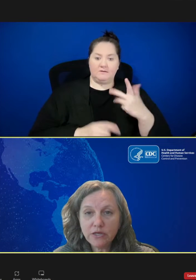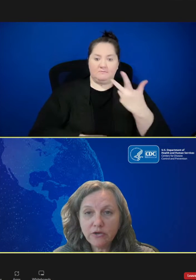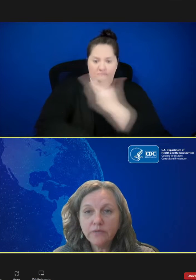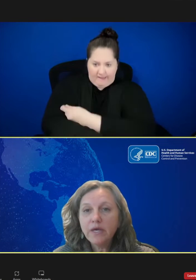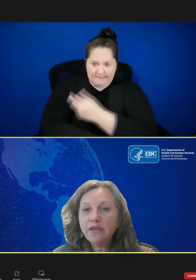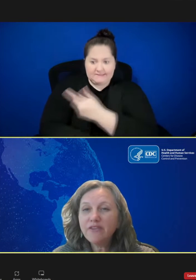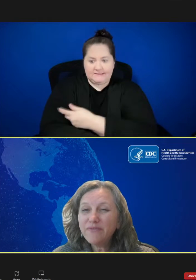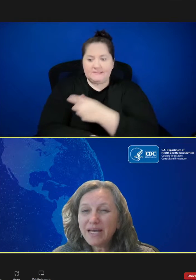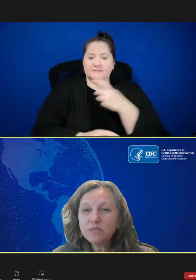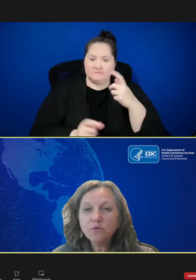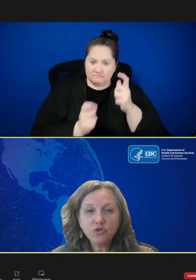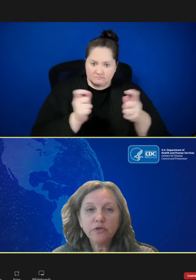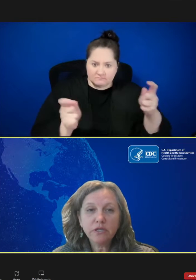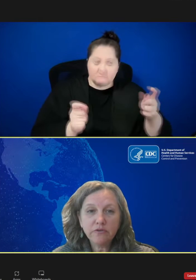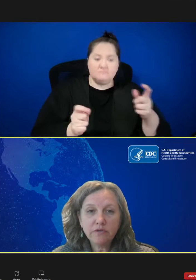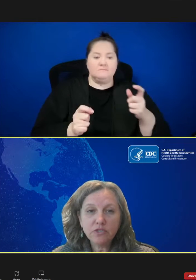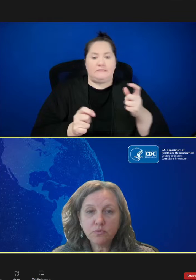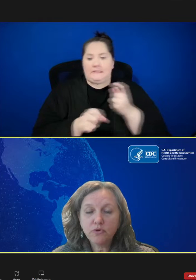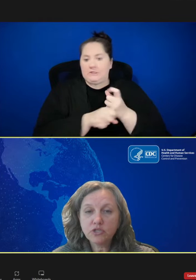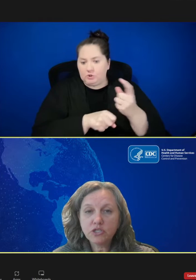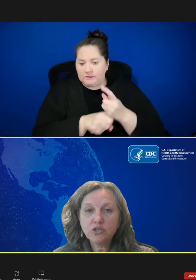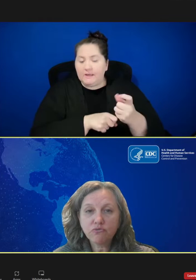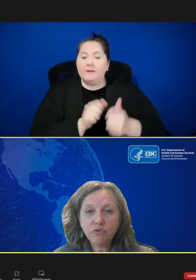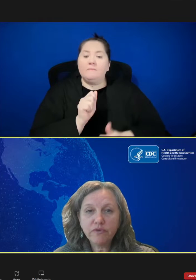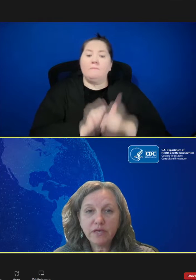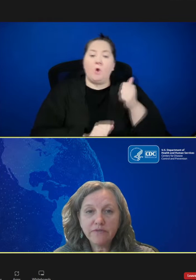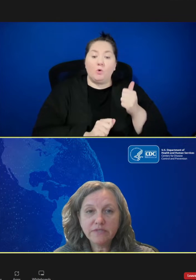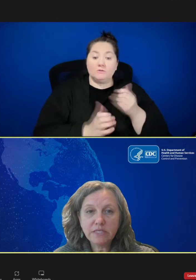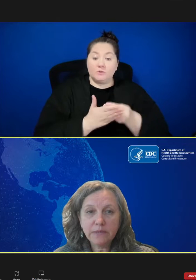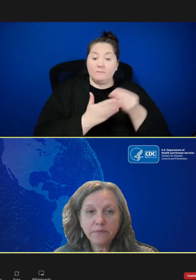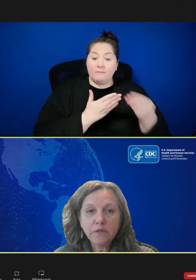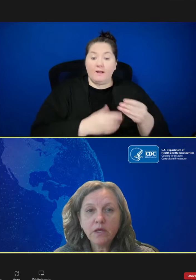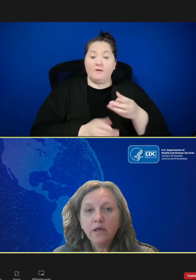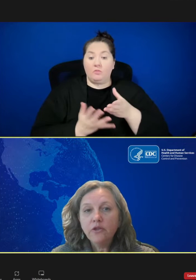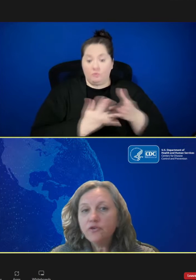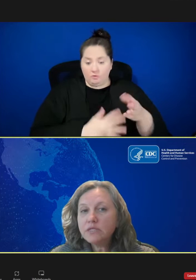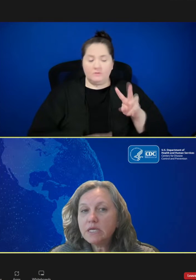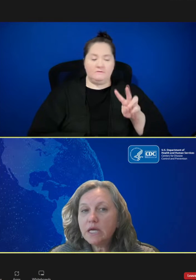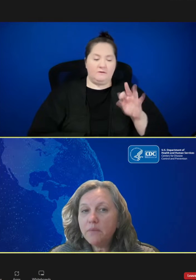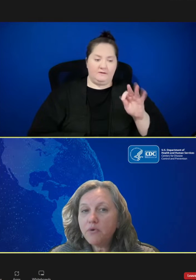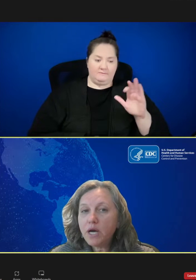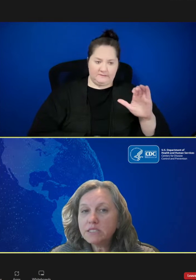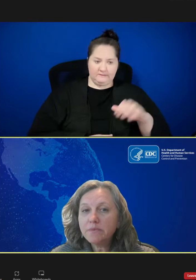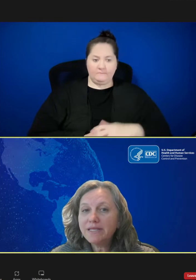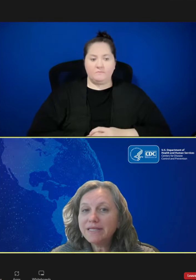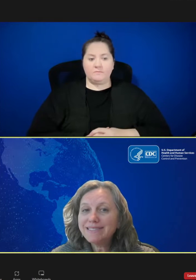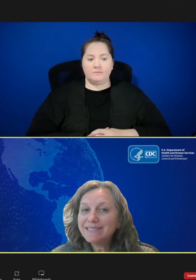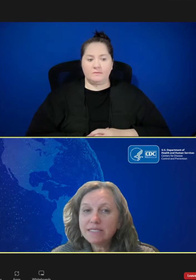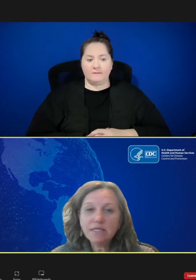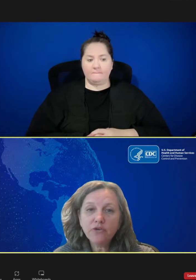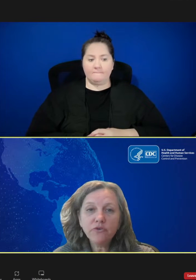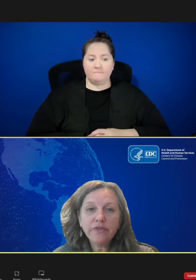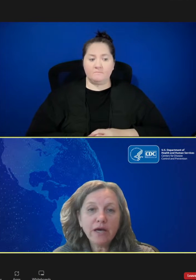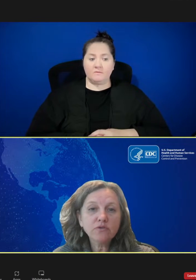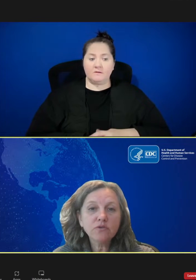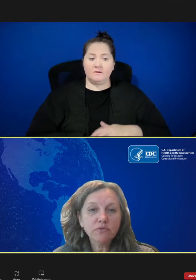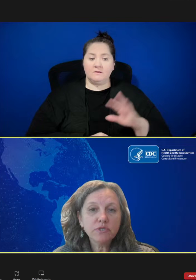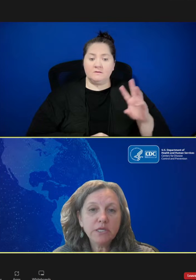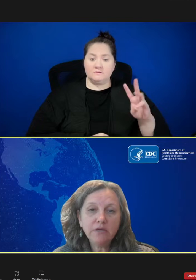year. And the vast majority of these are purchased through VFC. There's approximately 600,000 routine